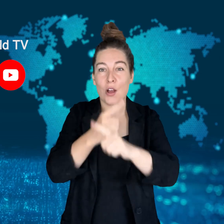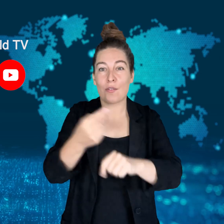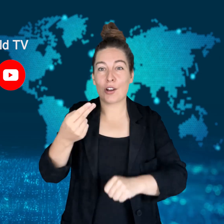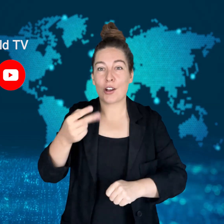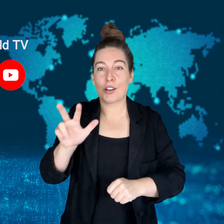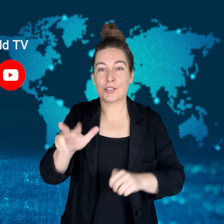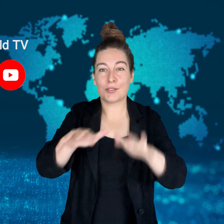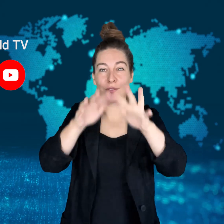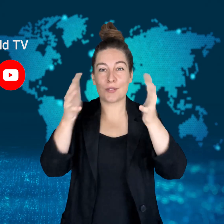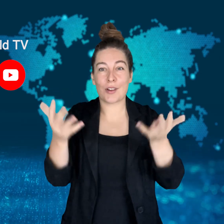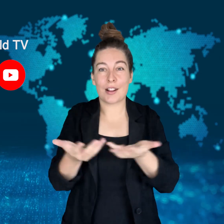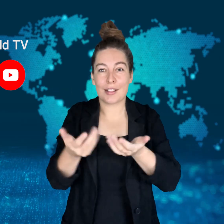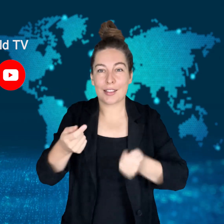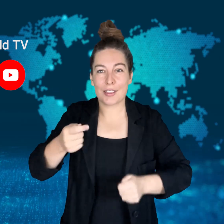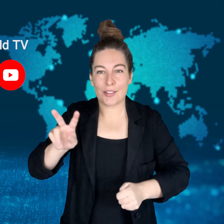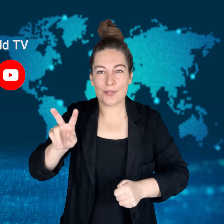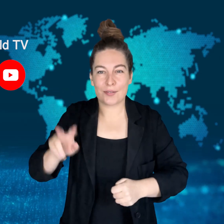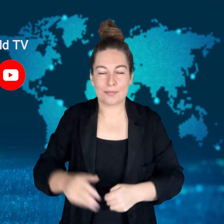to get new video updates!